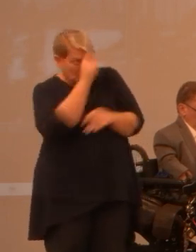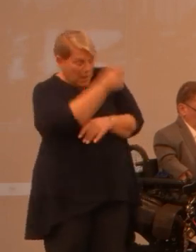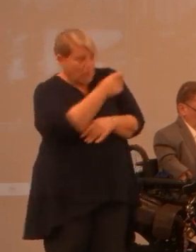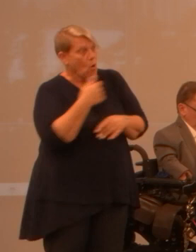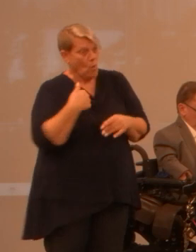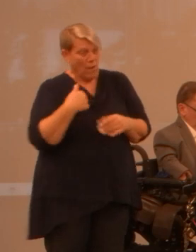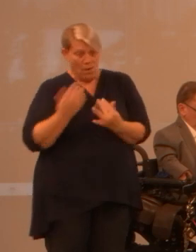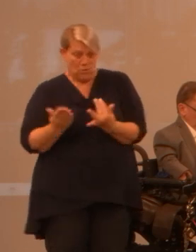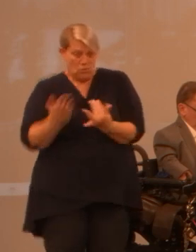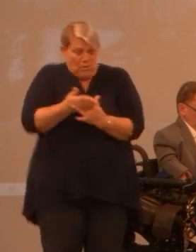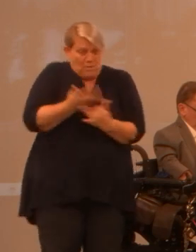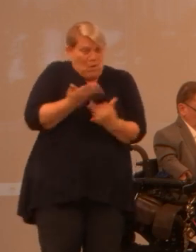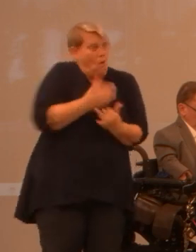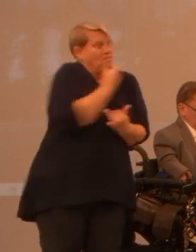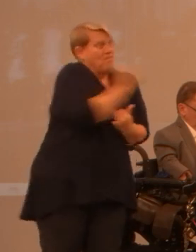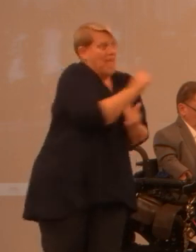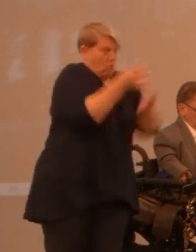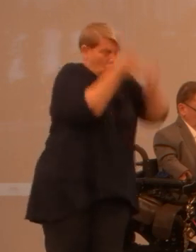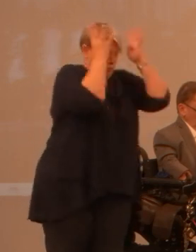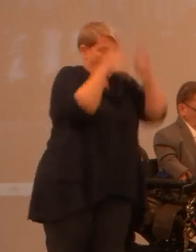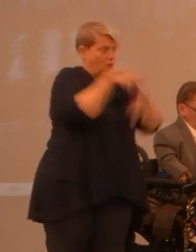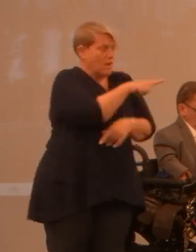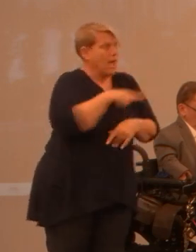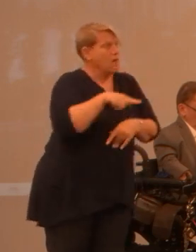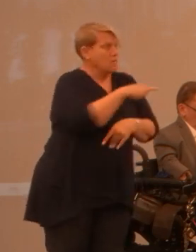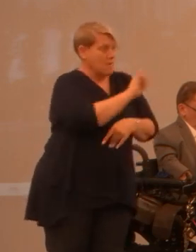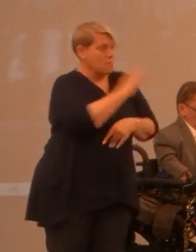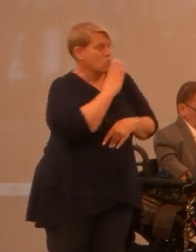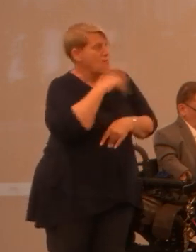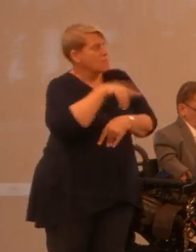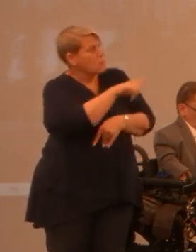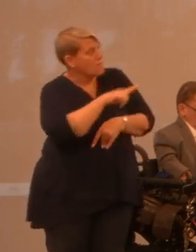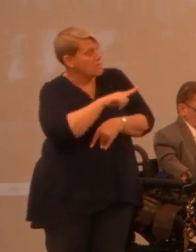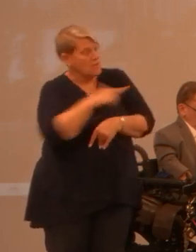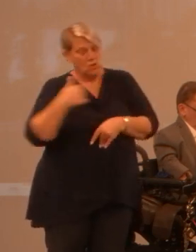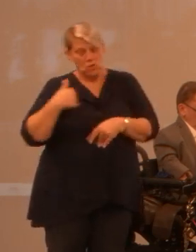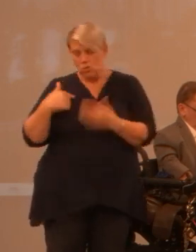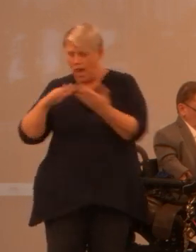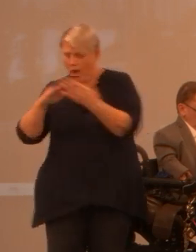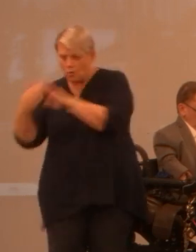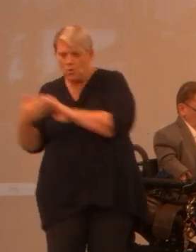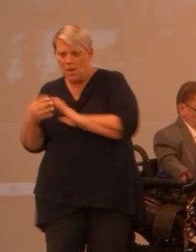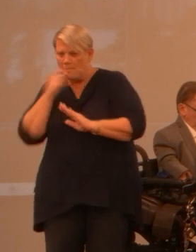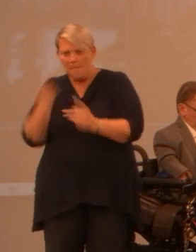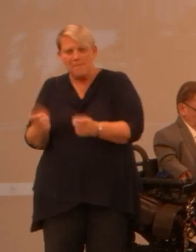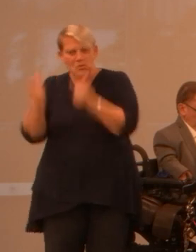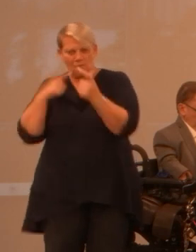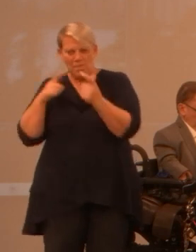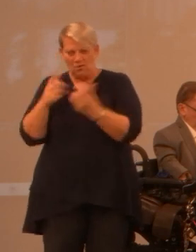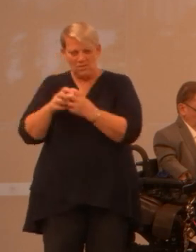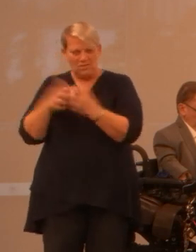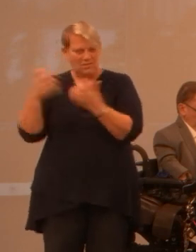Crown land and private properties. And that's when white communities are then picking up the pieces of this disconnection and disruption.